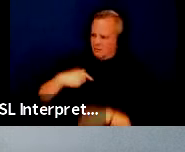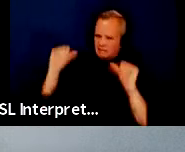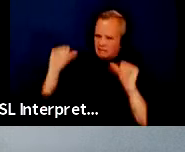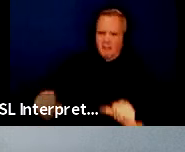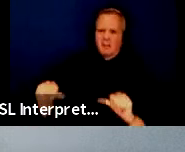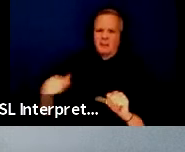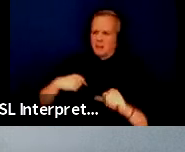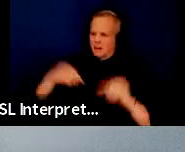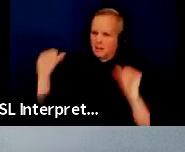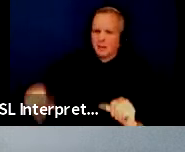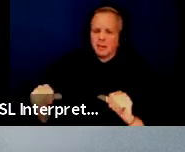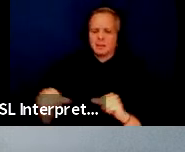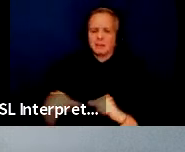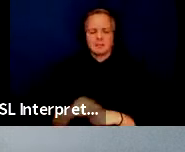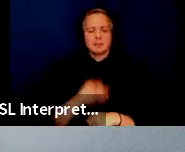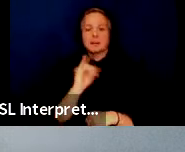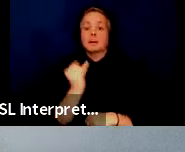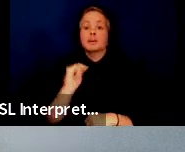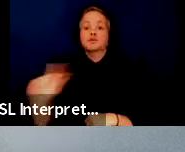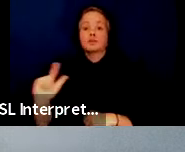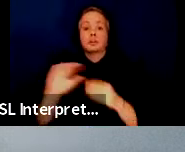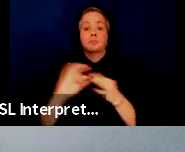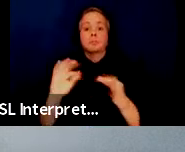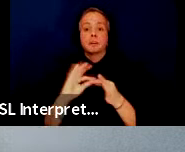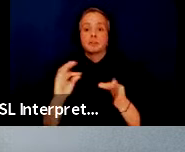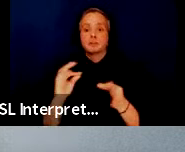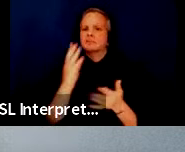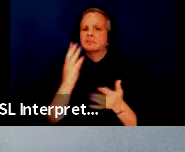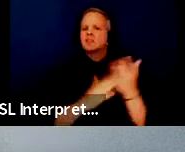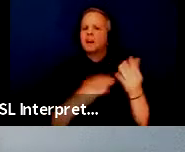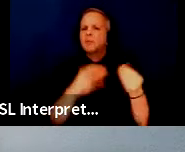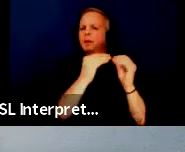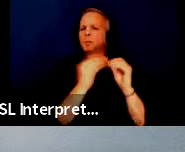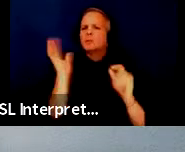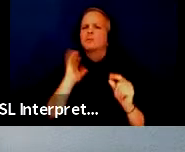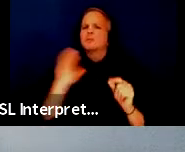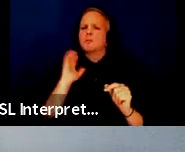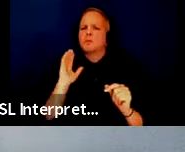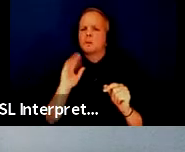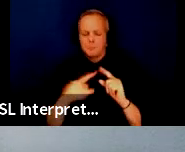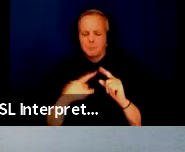JILL MENTIONED A LITTLE BIT OF THE STATS EARLIER. BUT I THINK THEY'RE WORTH MENTIONING AGAIN.